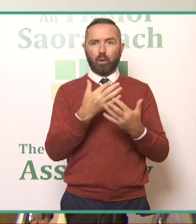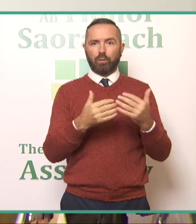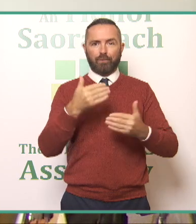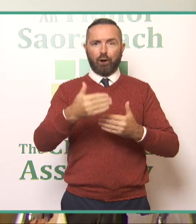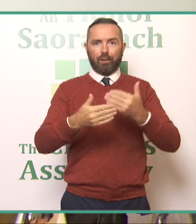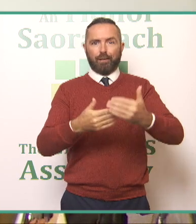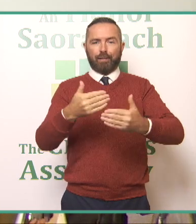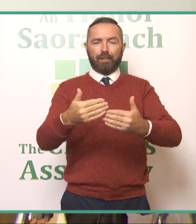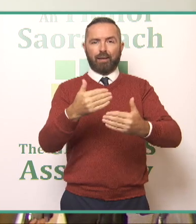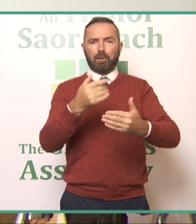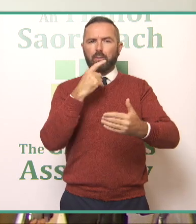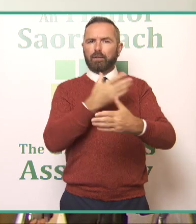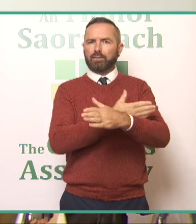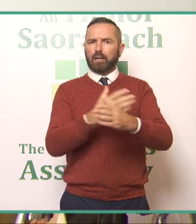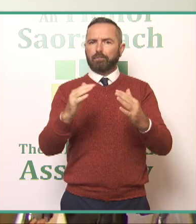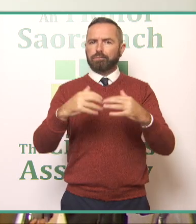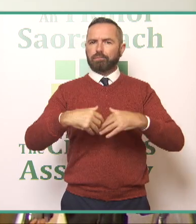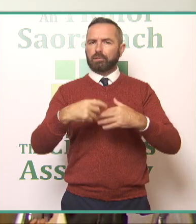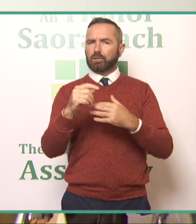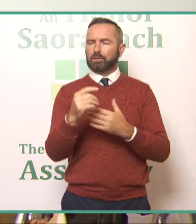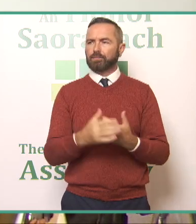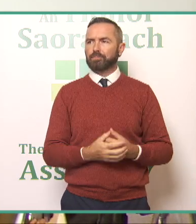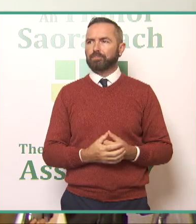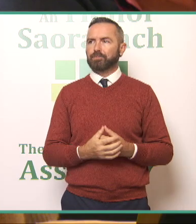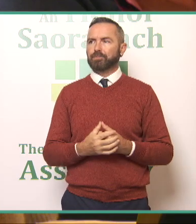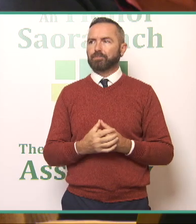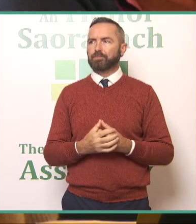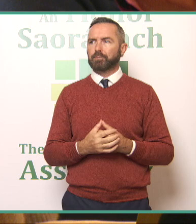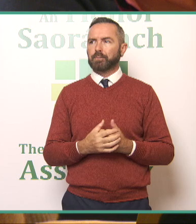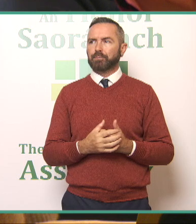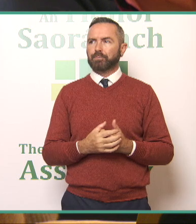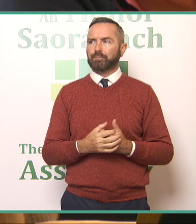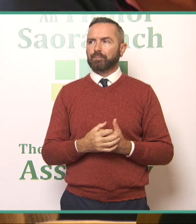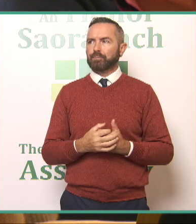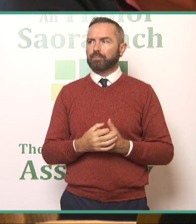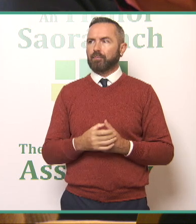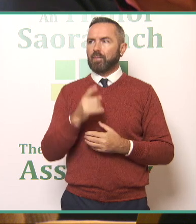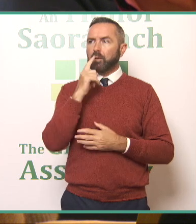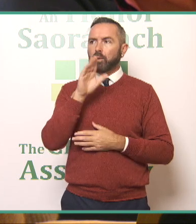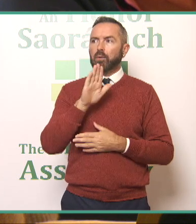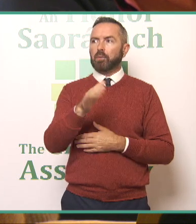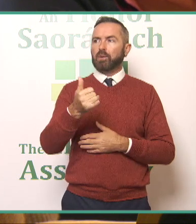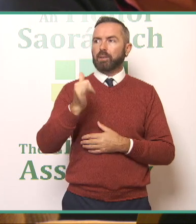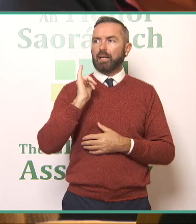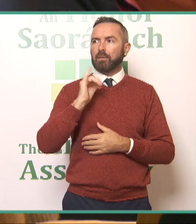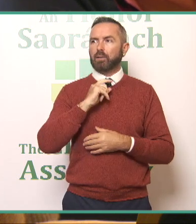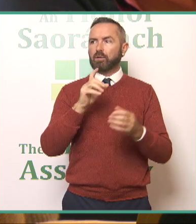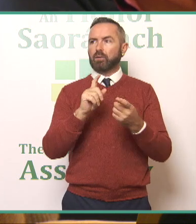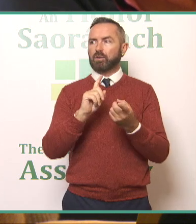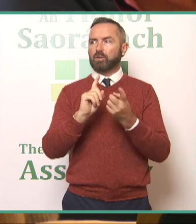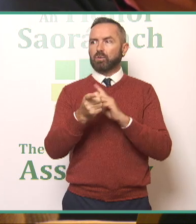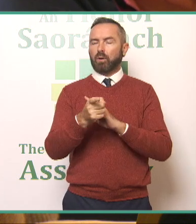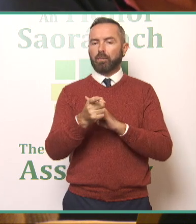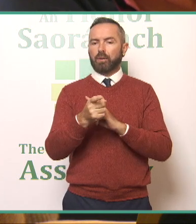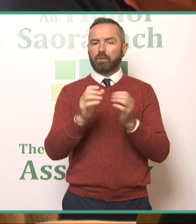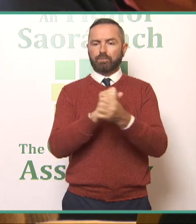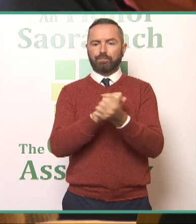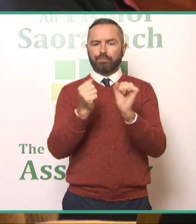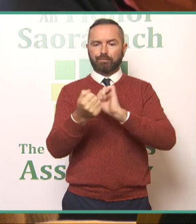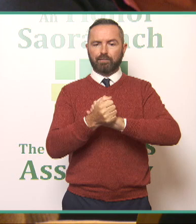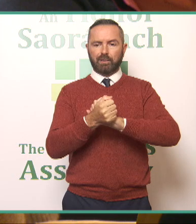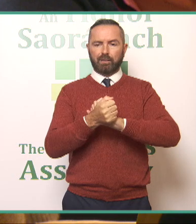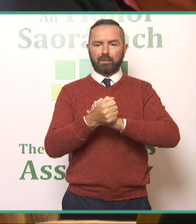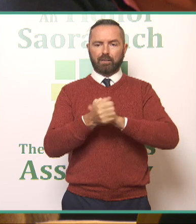beginning to come down slowly um but it we we have to be able to swap out burning piece for